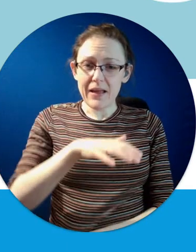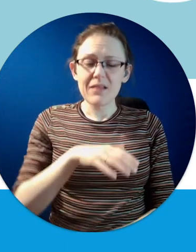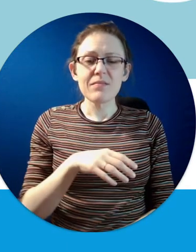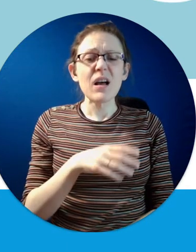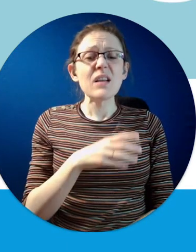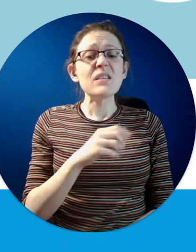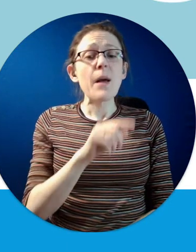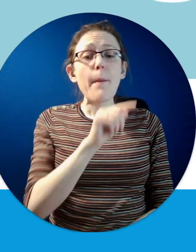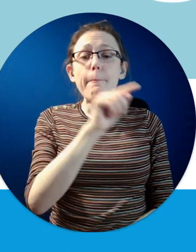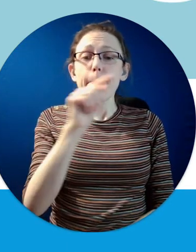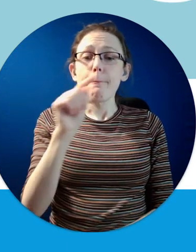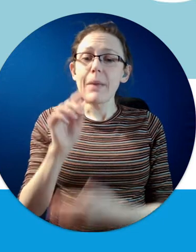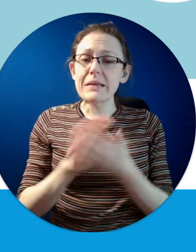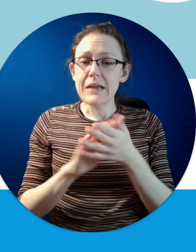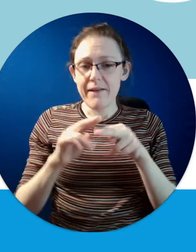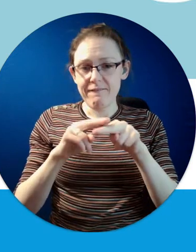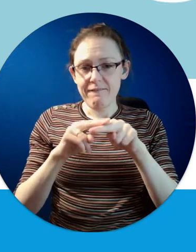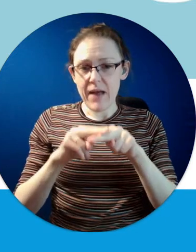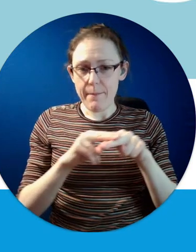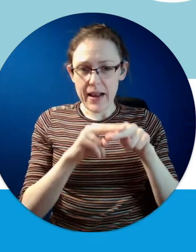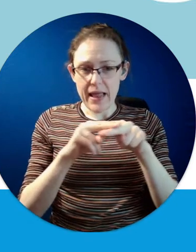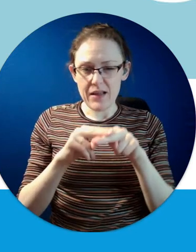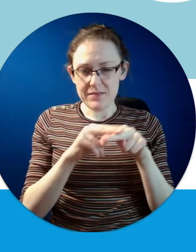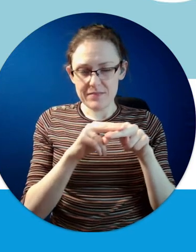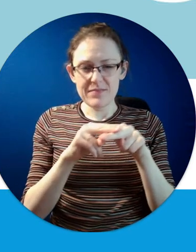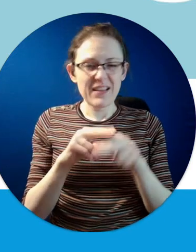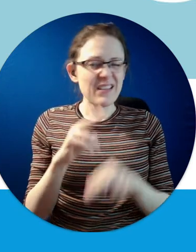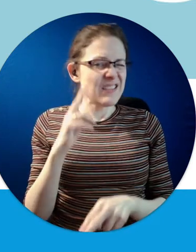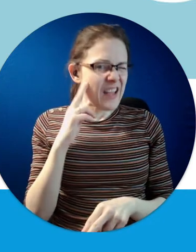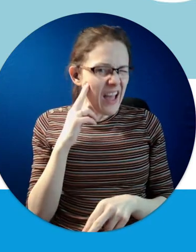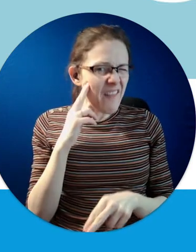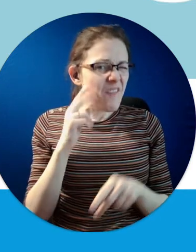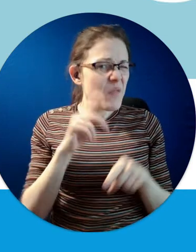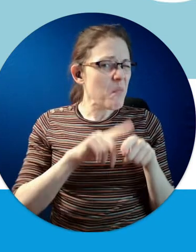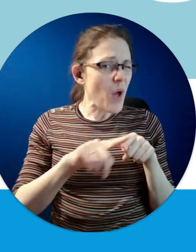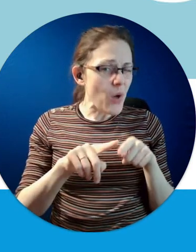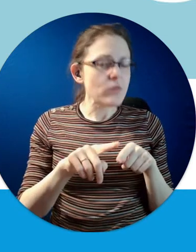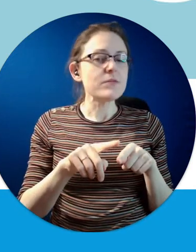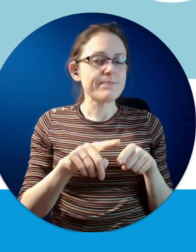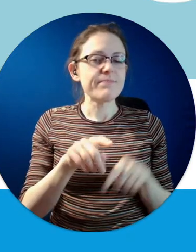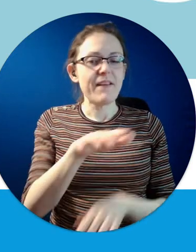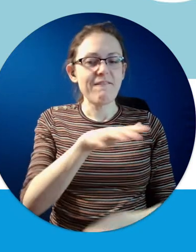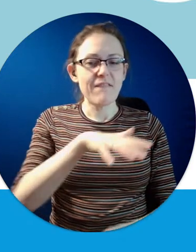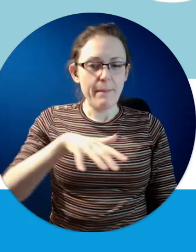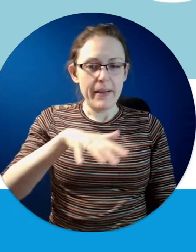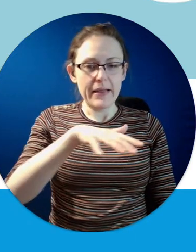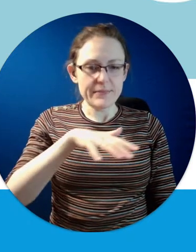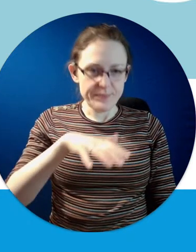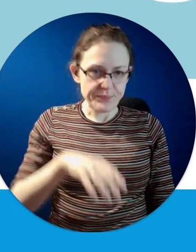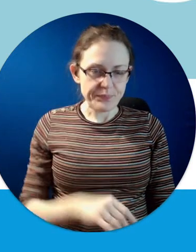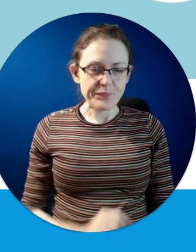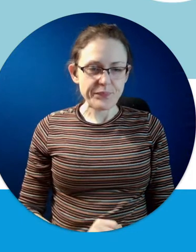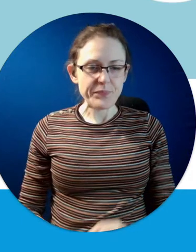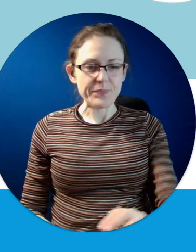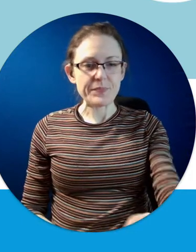Although some sign family, most Deaf sign family like this.